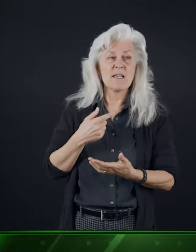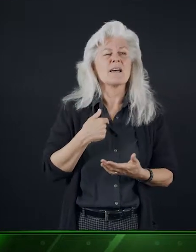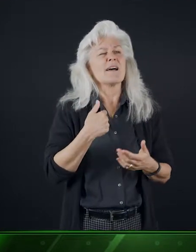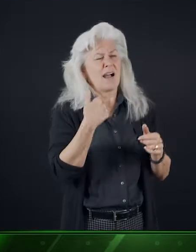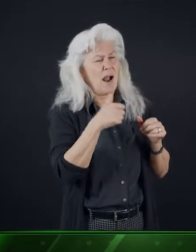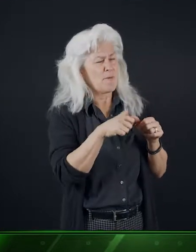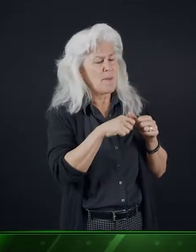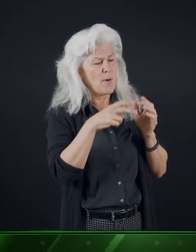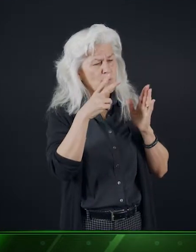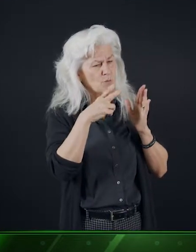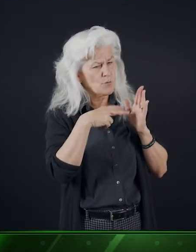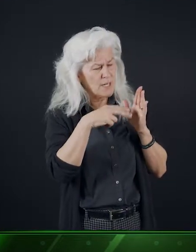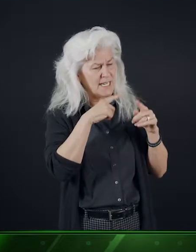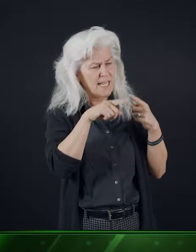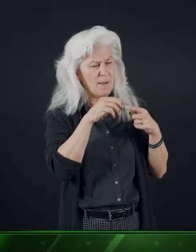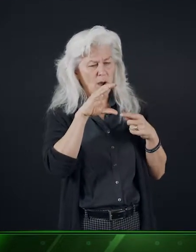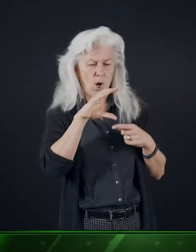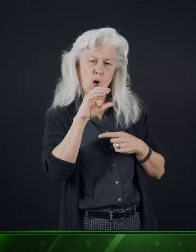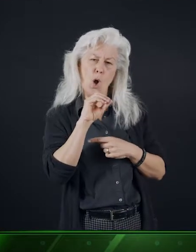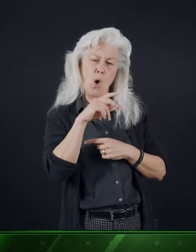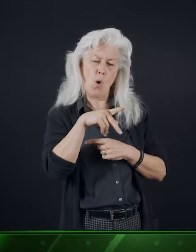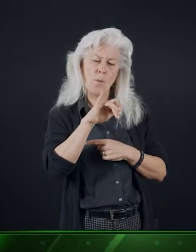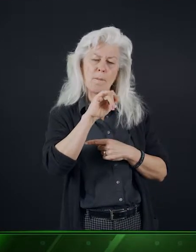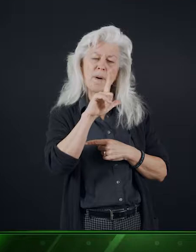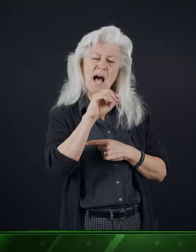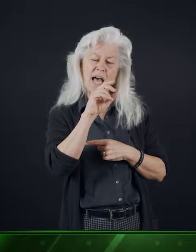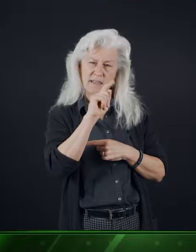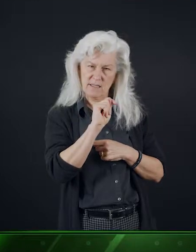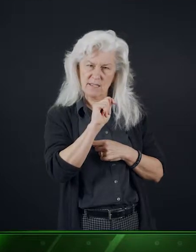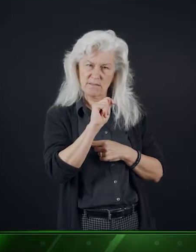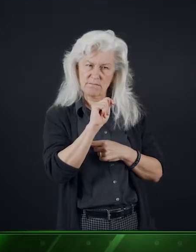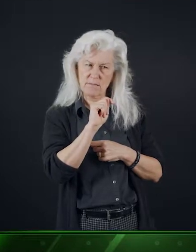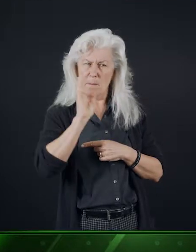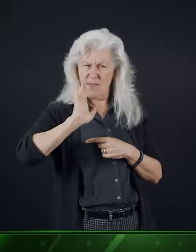I remember reading about copilot mode when Microsoft announced it.